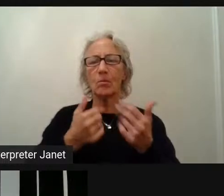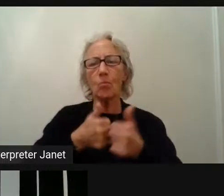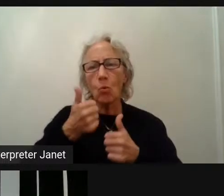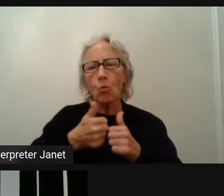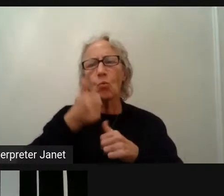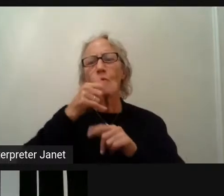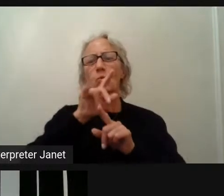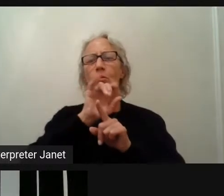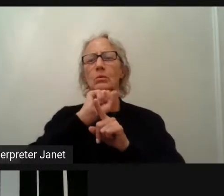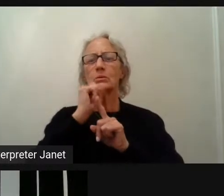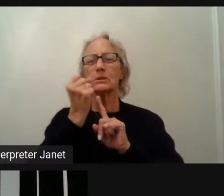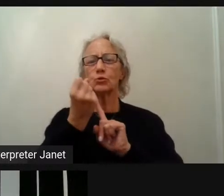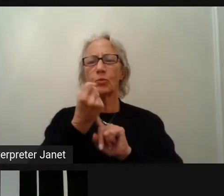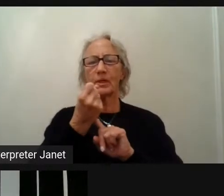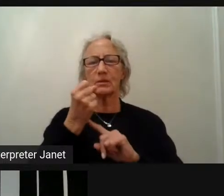And of course